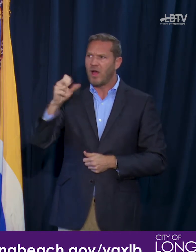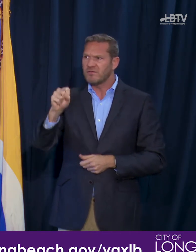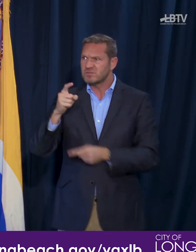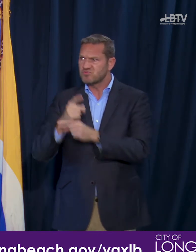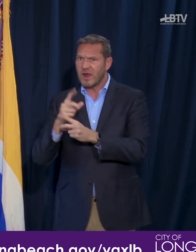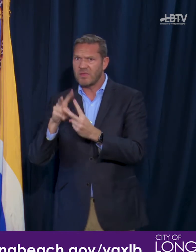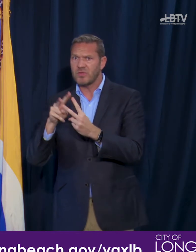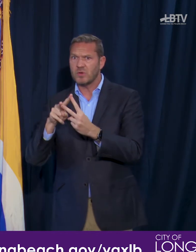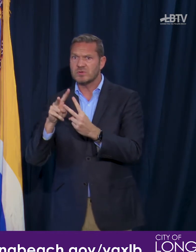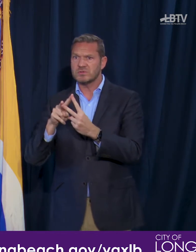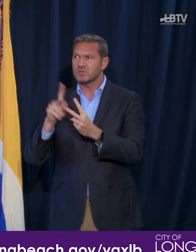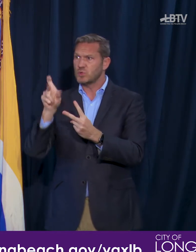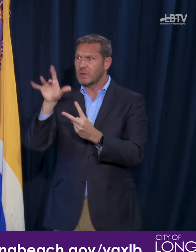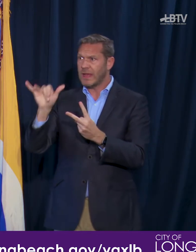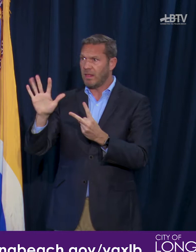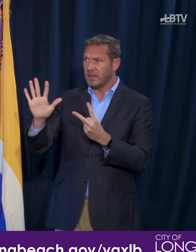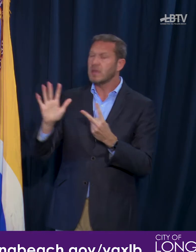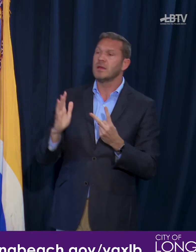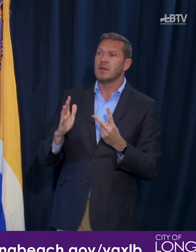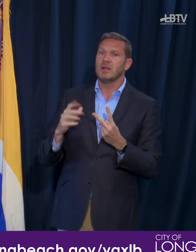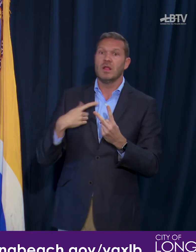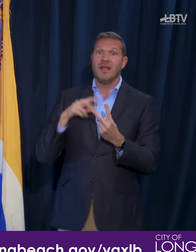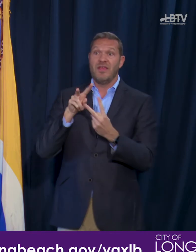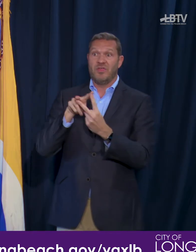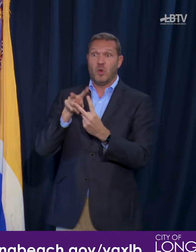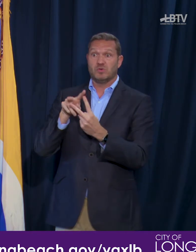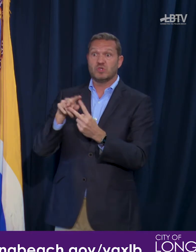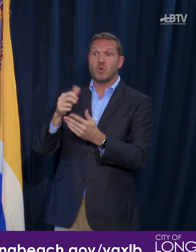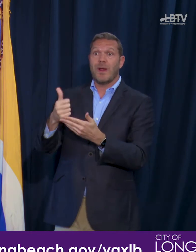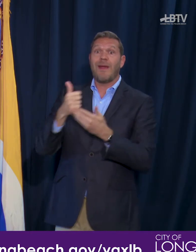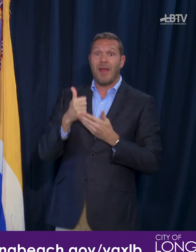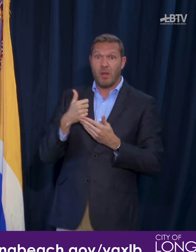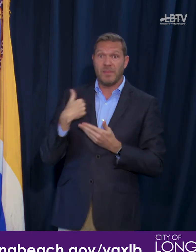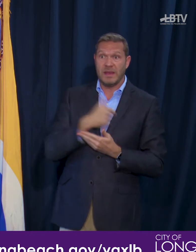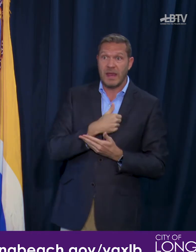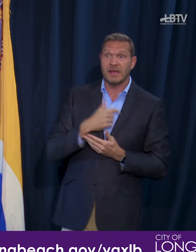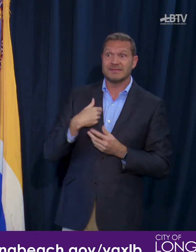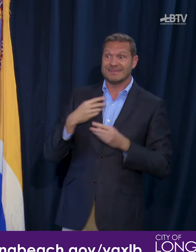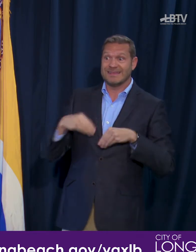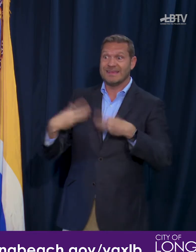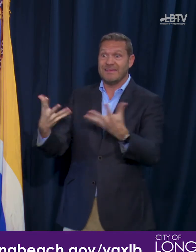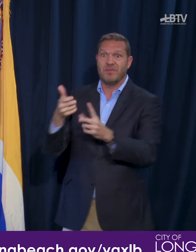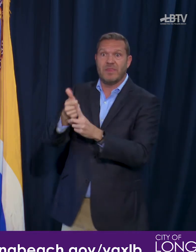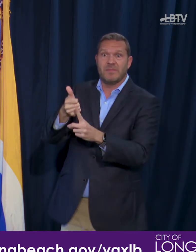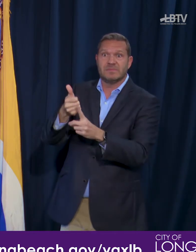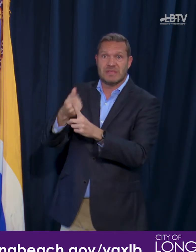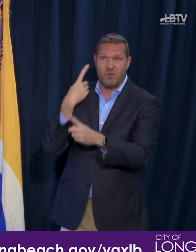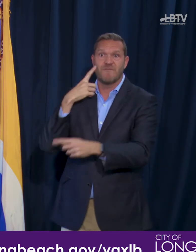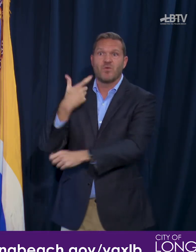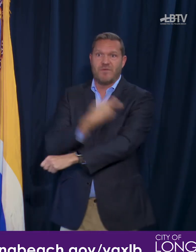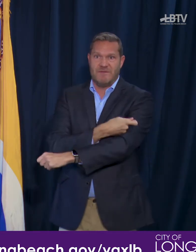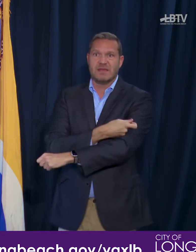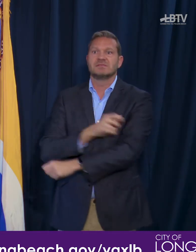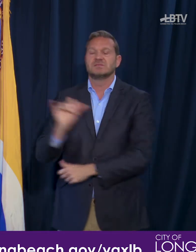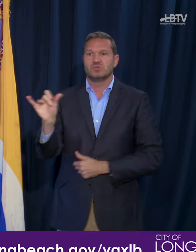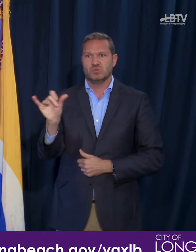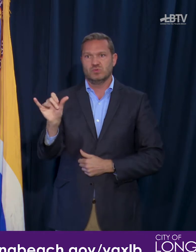Where they are helping us do vaccinations to a lot of their employees as well. And so that's happening across, across the city.